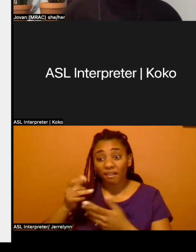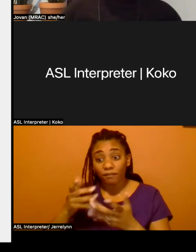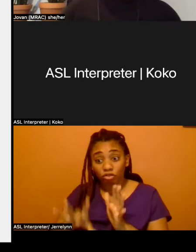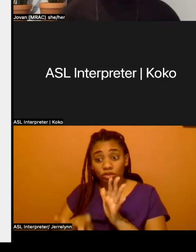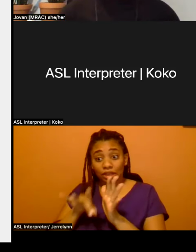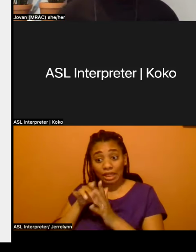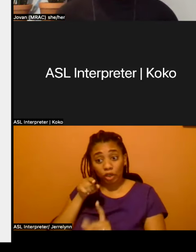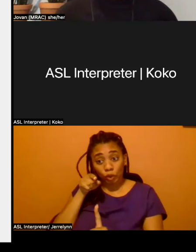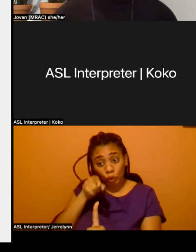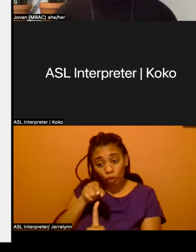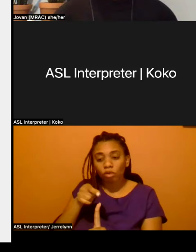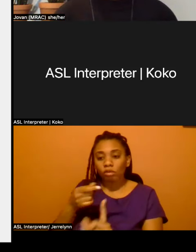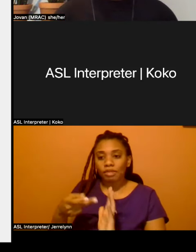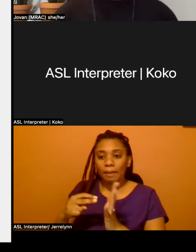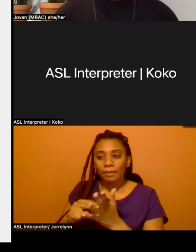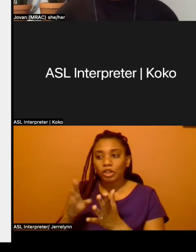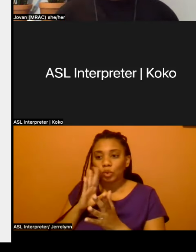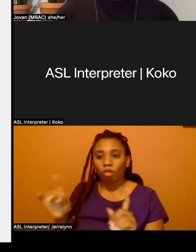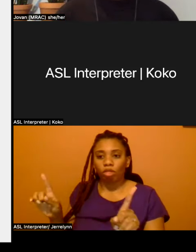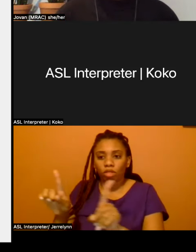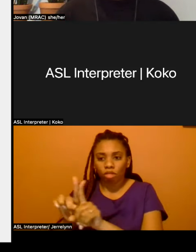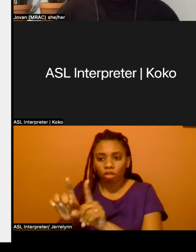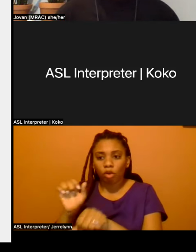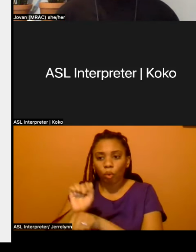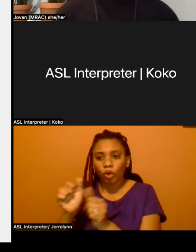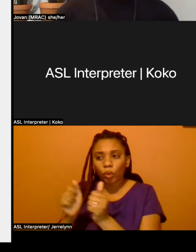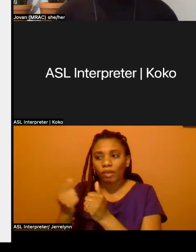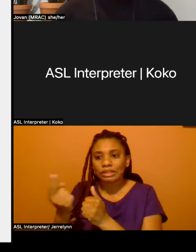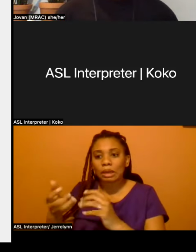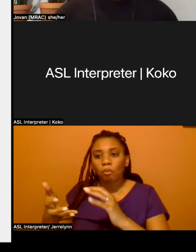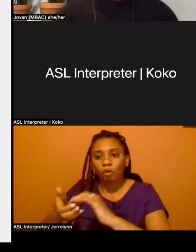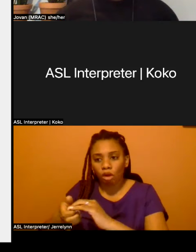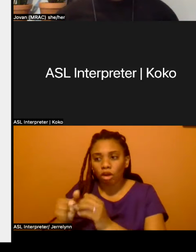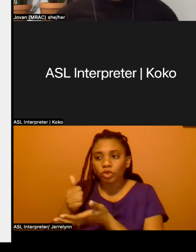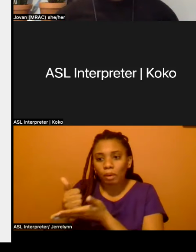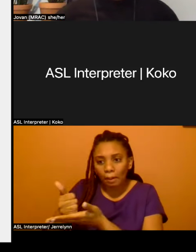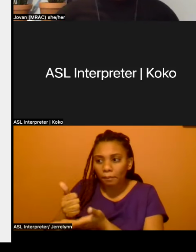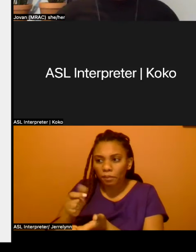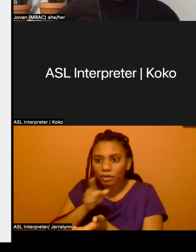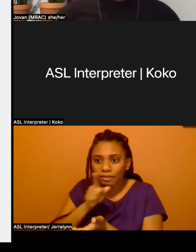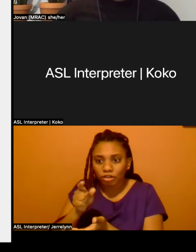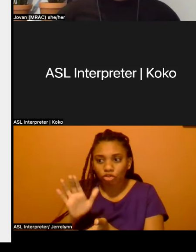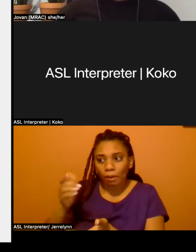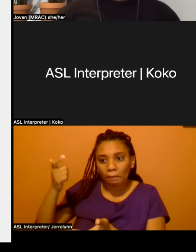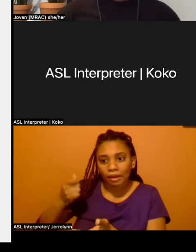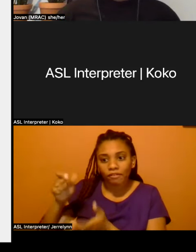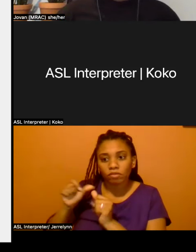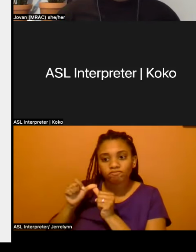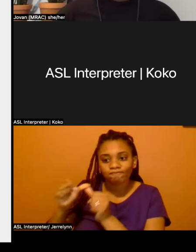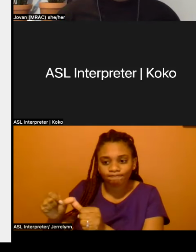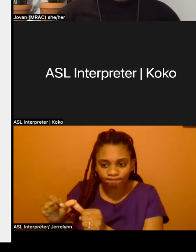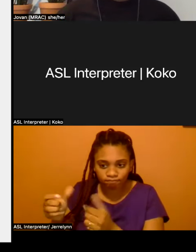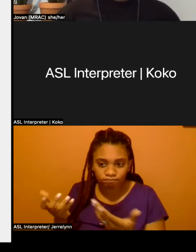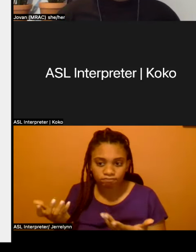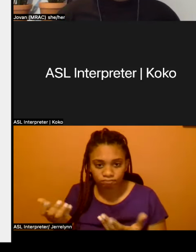to make sure that you don't lose your benefits as a result of getting this award. [Mirella] And that tax consultation